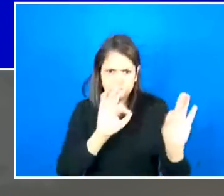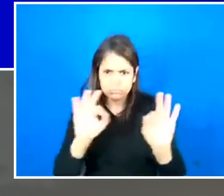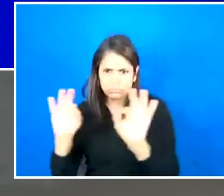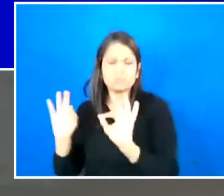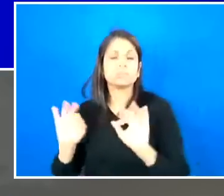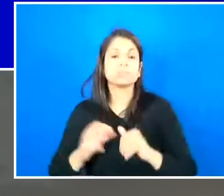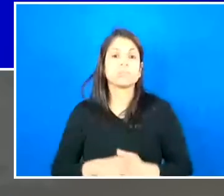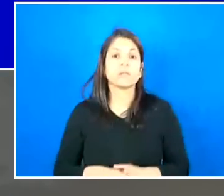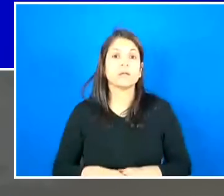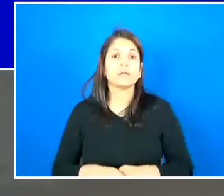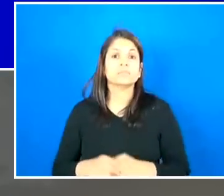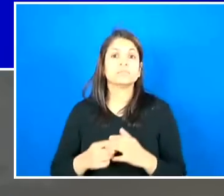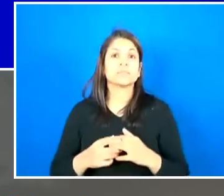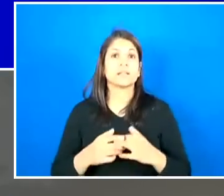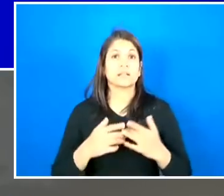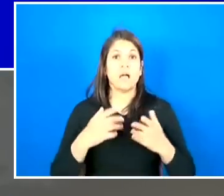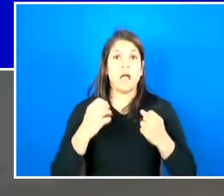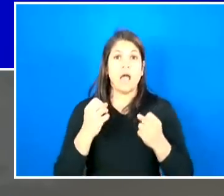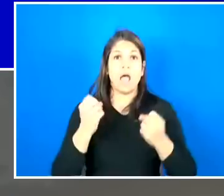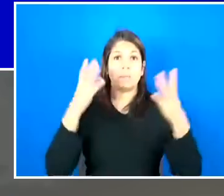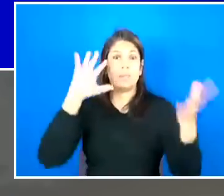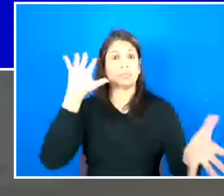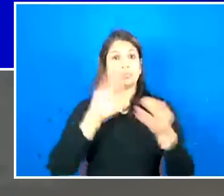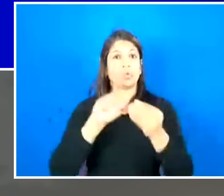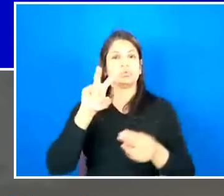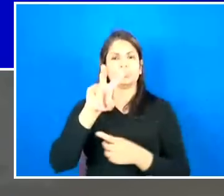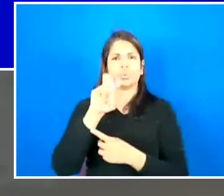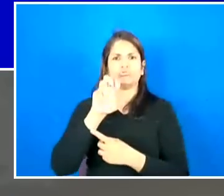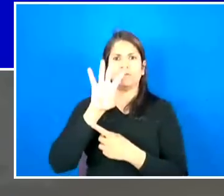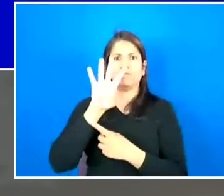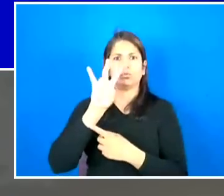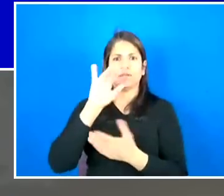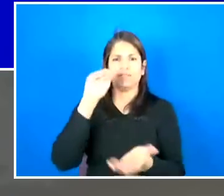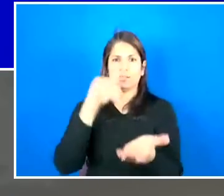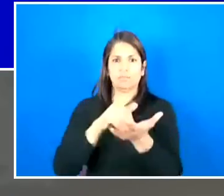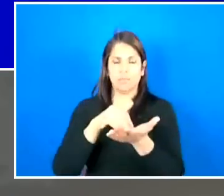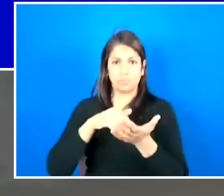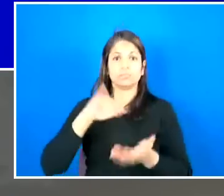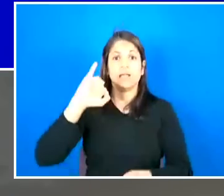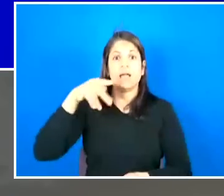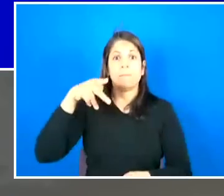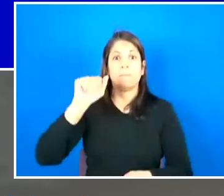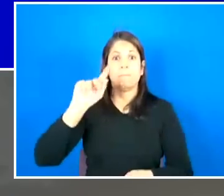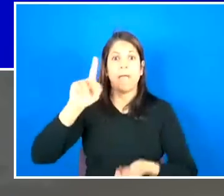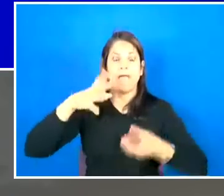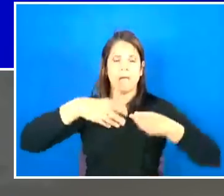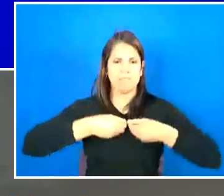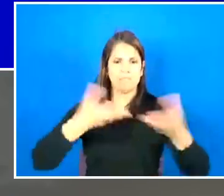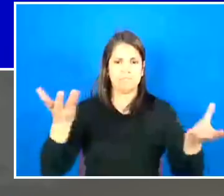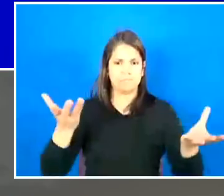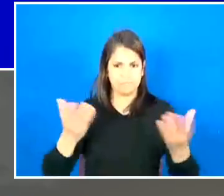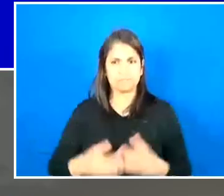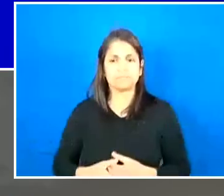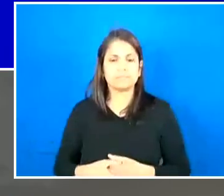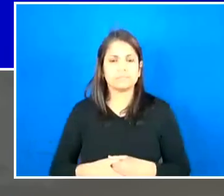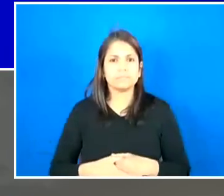HAPPENING. RIGHT NOW 247,000 iPADS HAVE EITHER